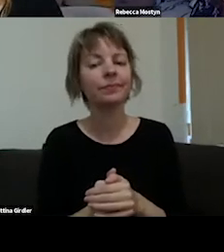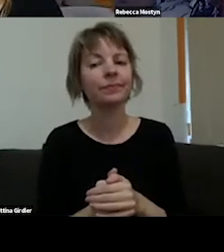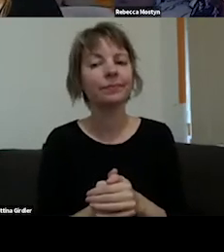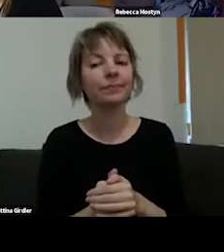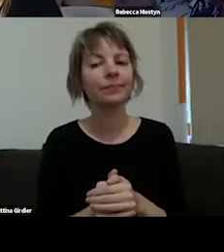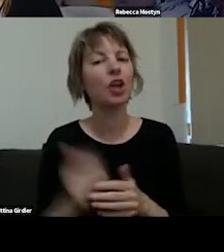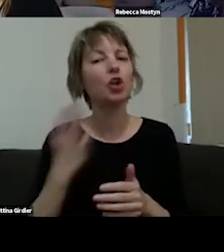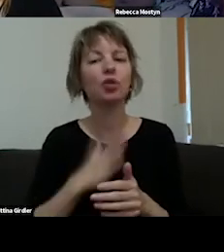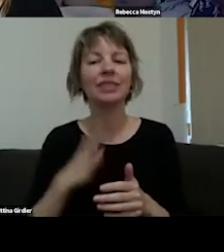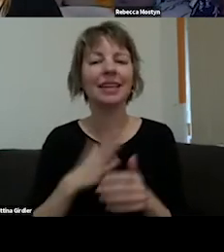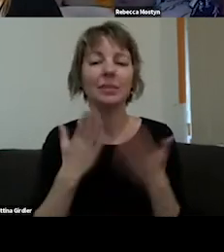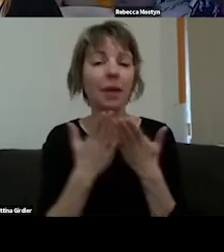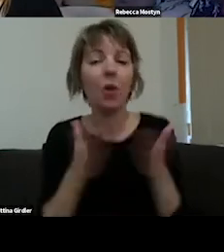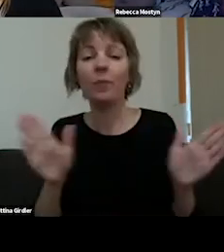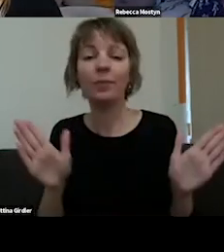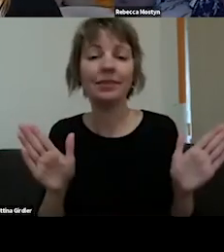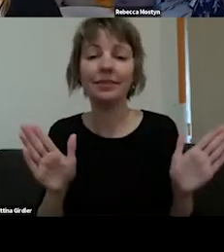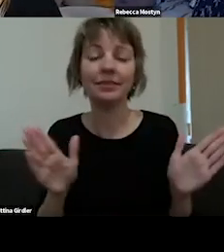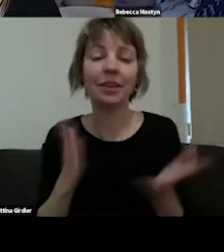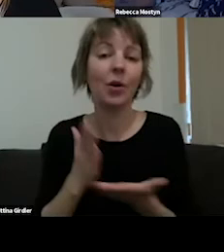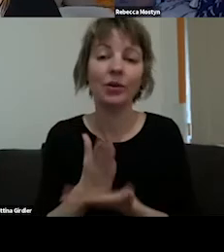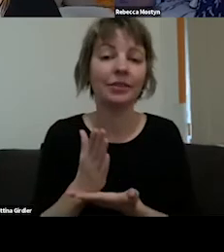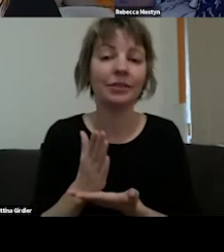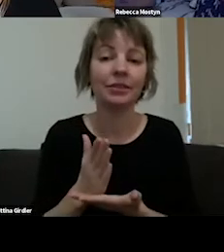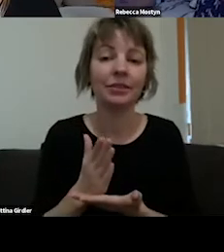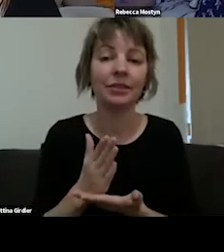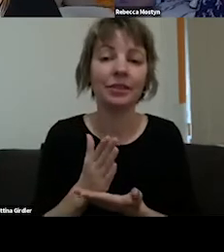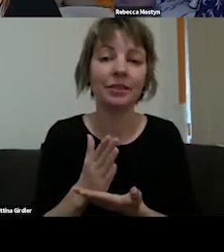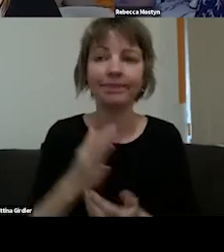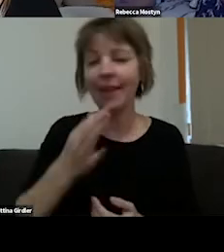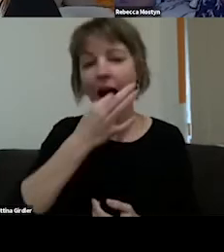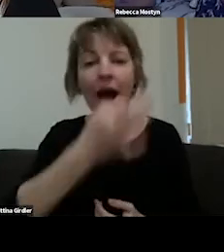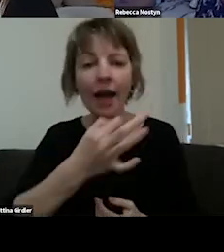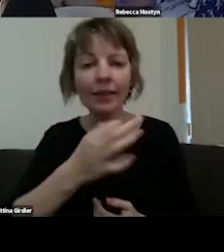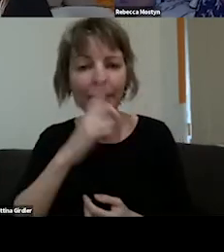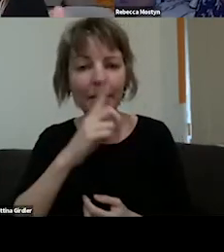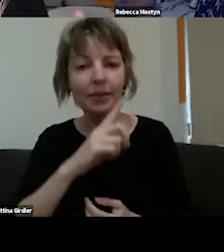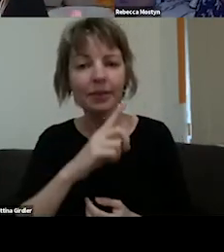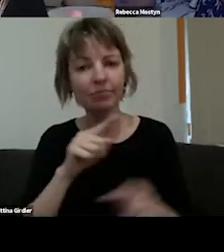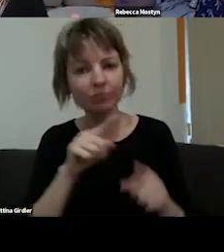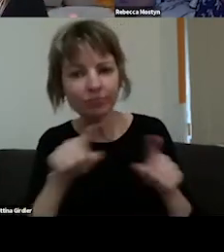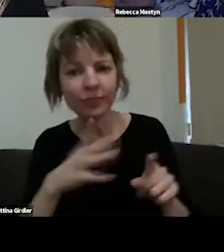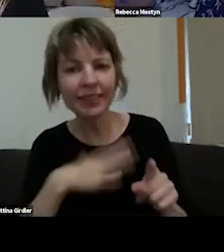and asking people what they need to - whether that's in a closed space or